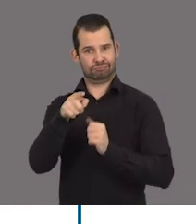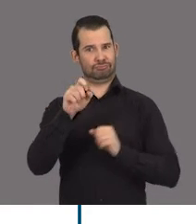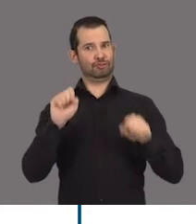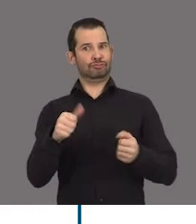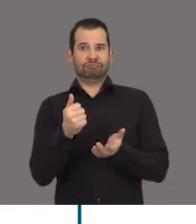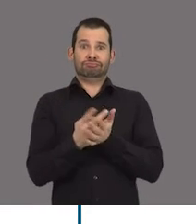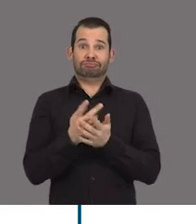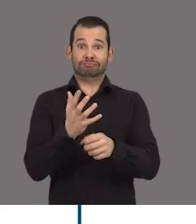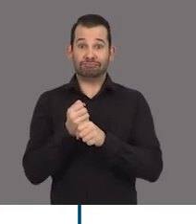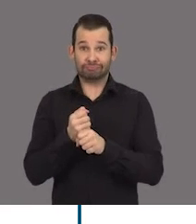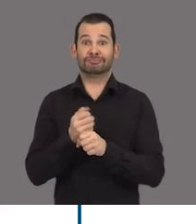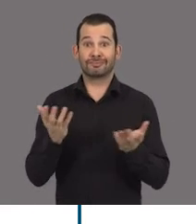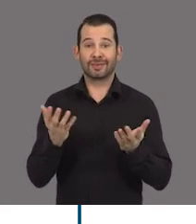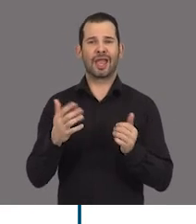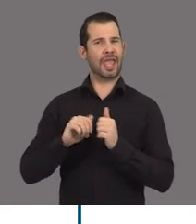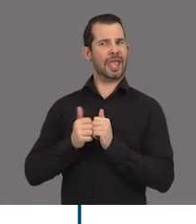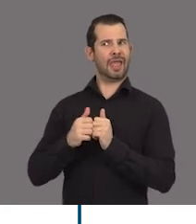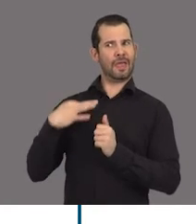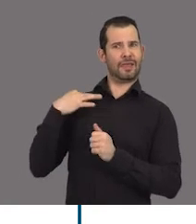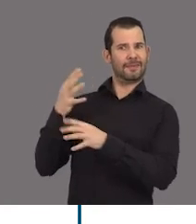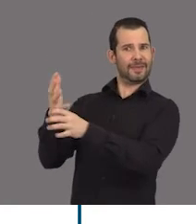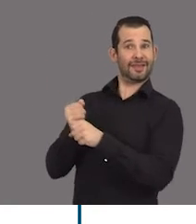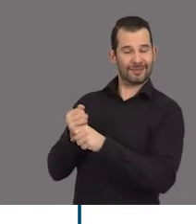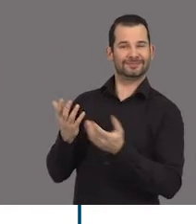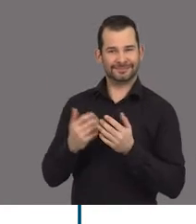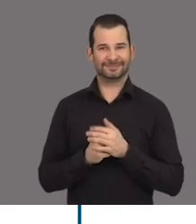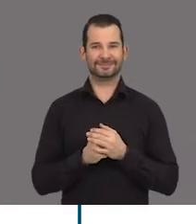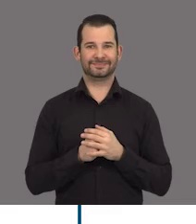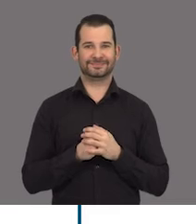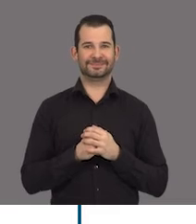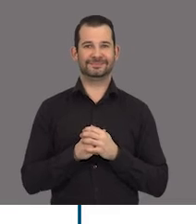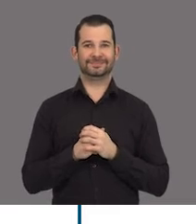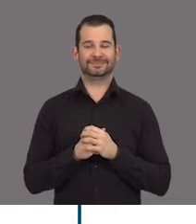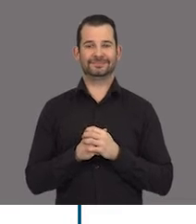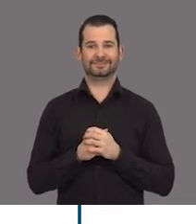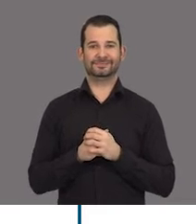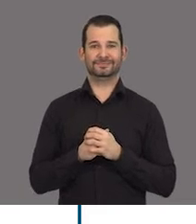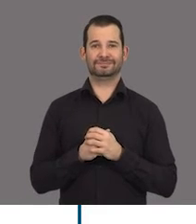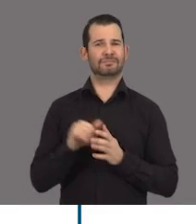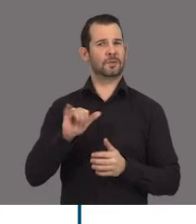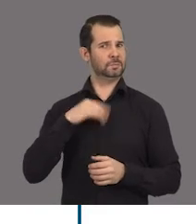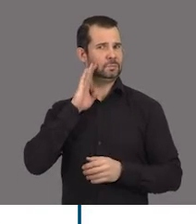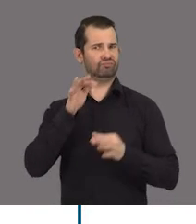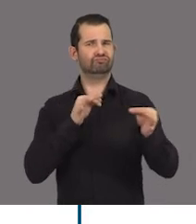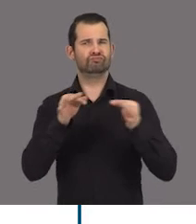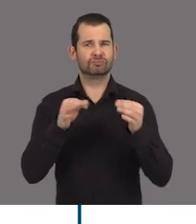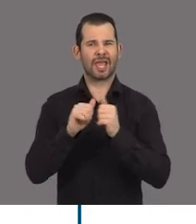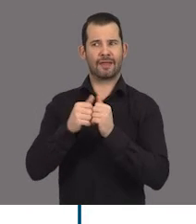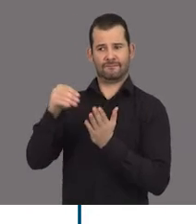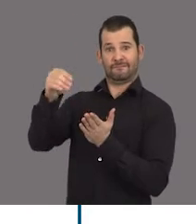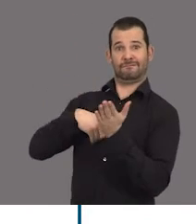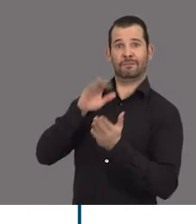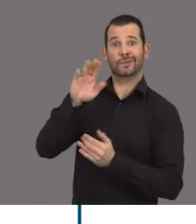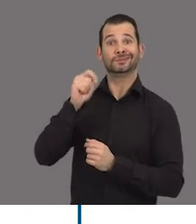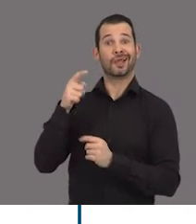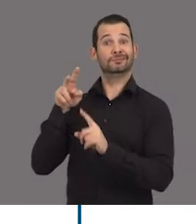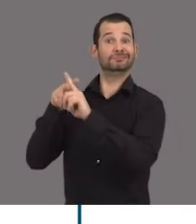eligible for and how to apply for them. I will also explain how filing your taxes each year helps to ensure that